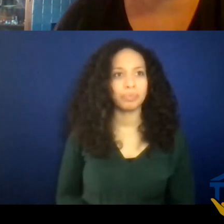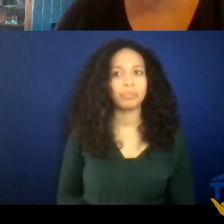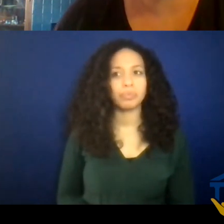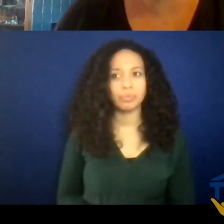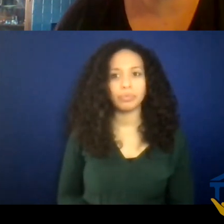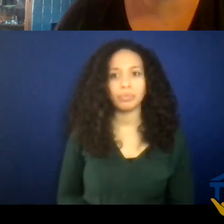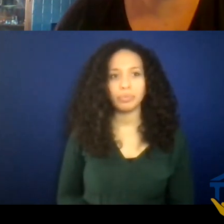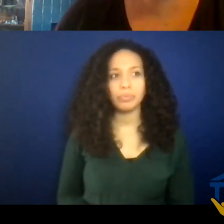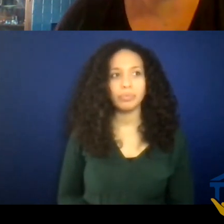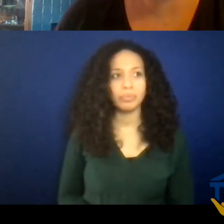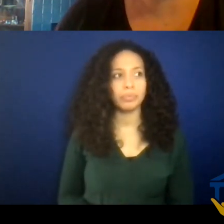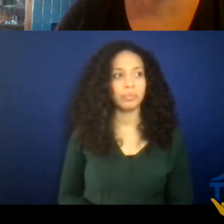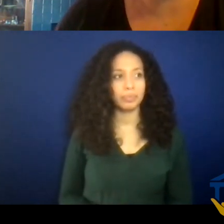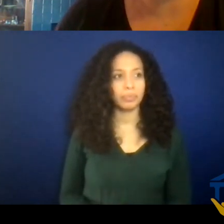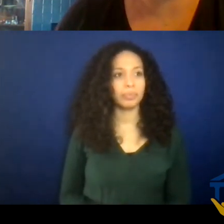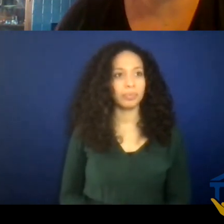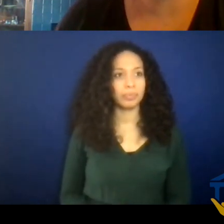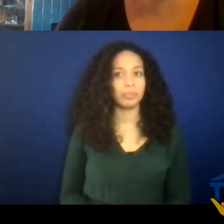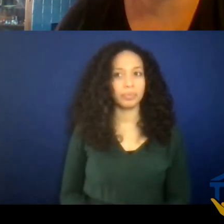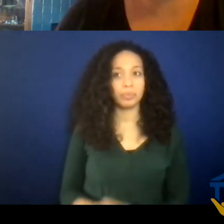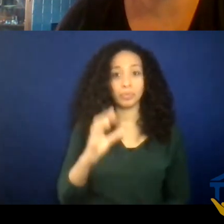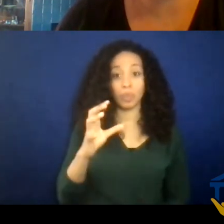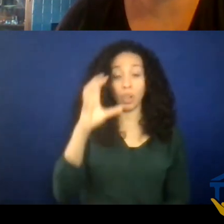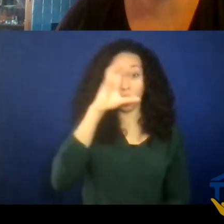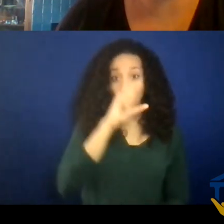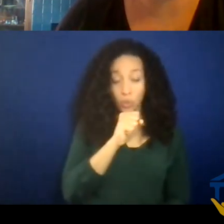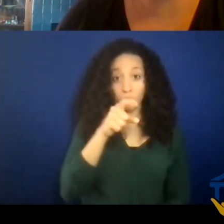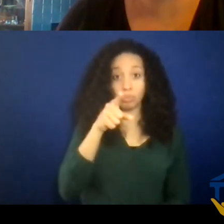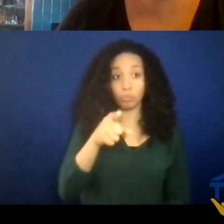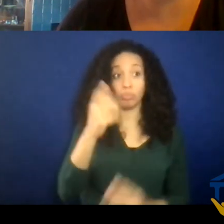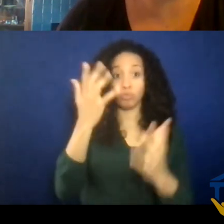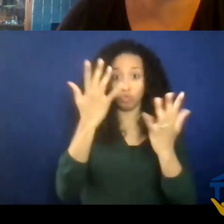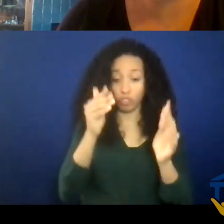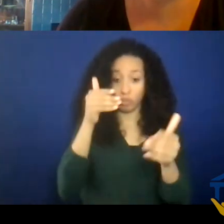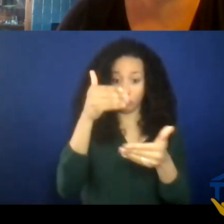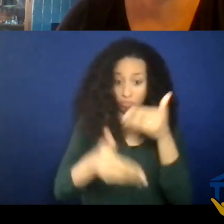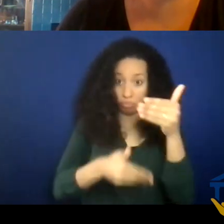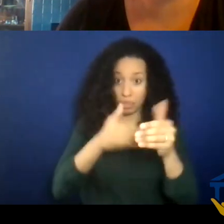So, assuming you get through the evaluation process and have a solid evaluation that you're